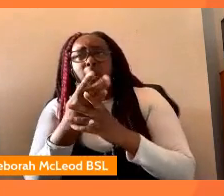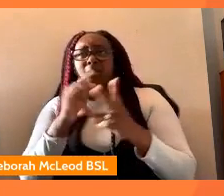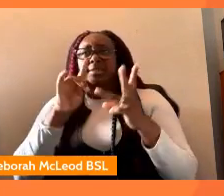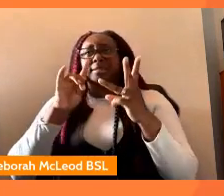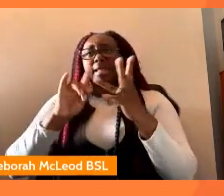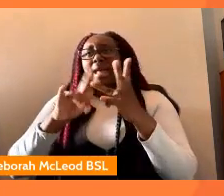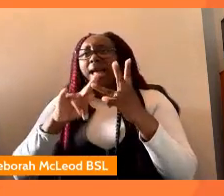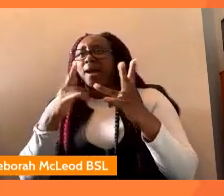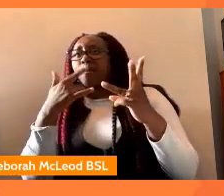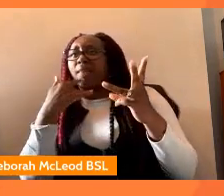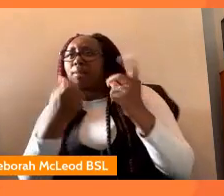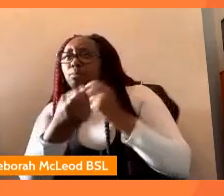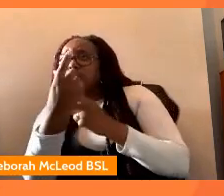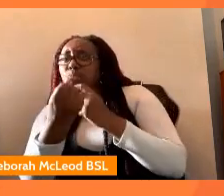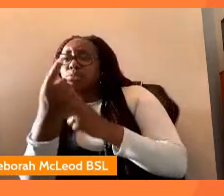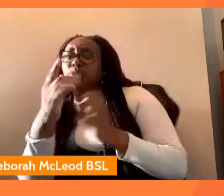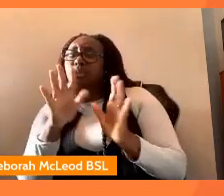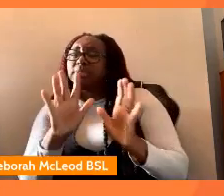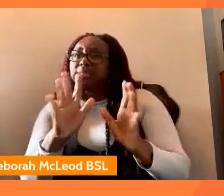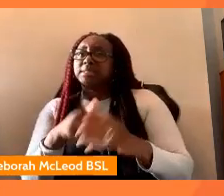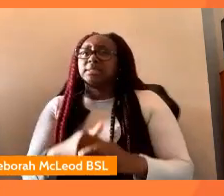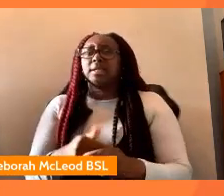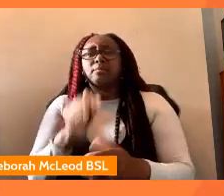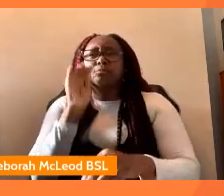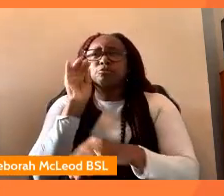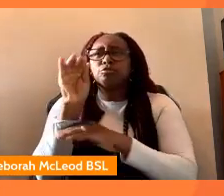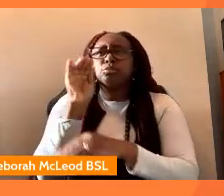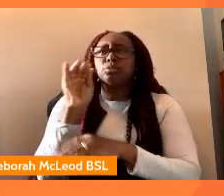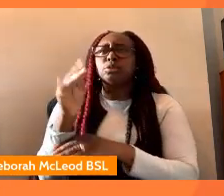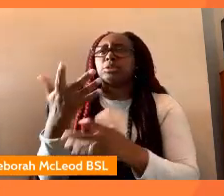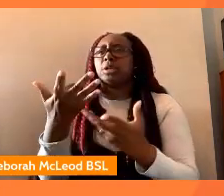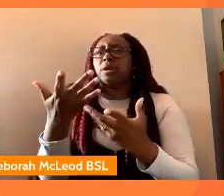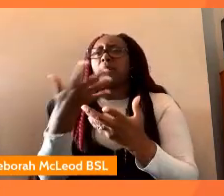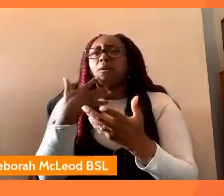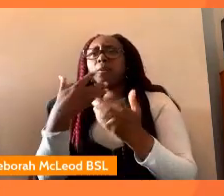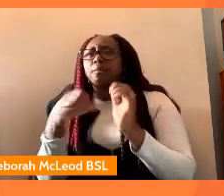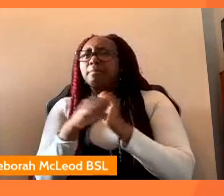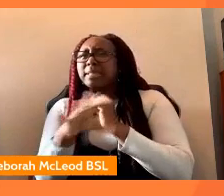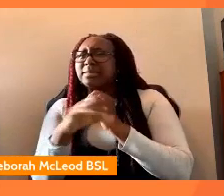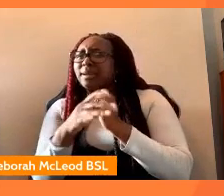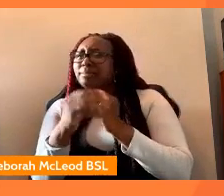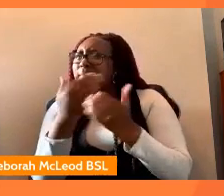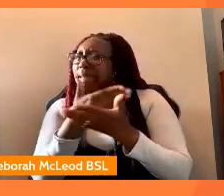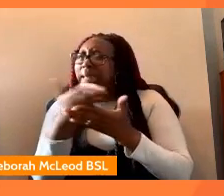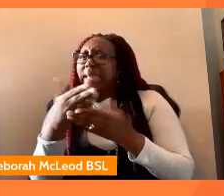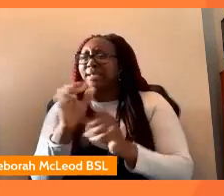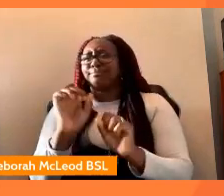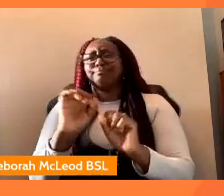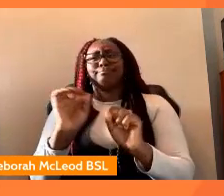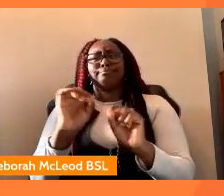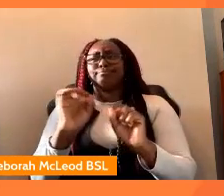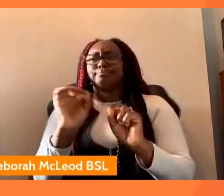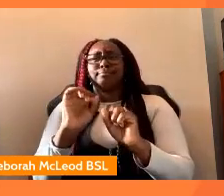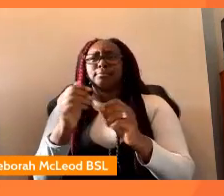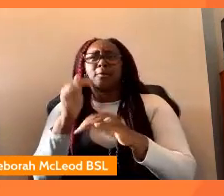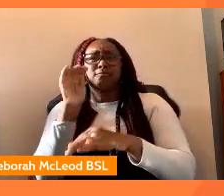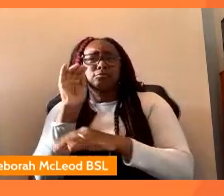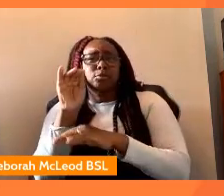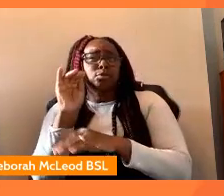the opportunities. The future of this media isn't clear currently. It's a future that we have an opportunity to shape.